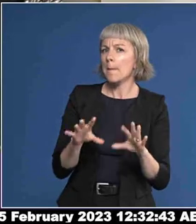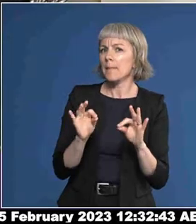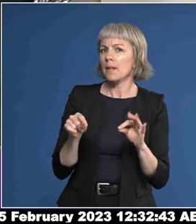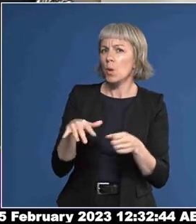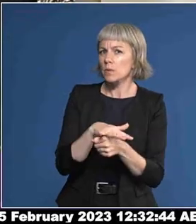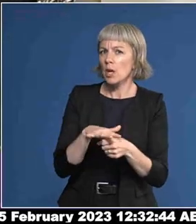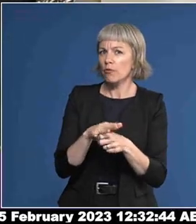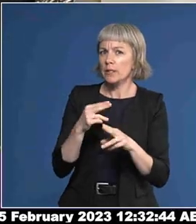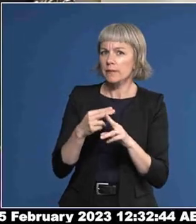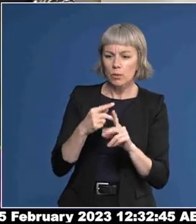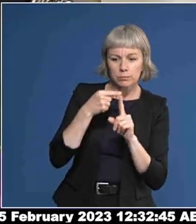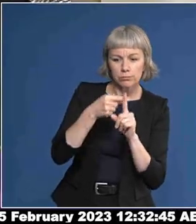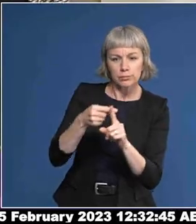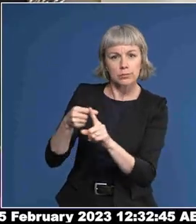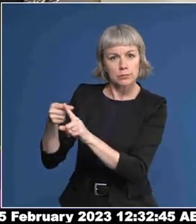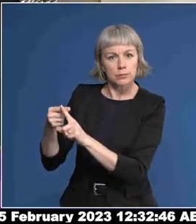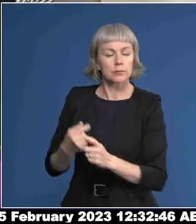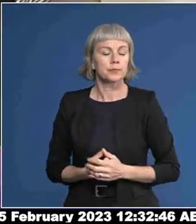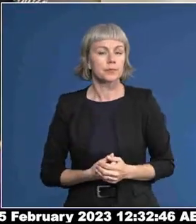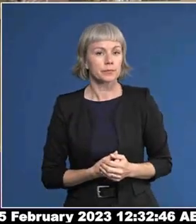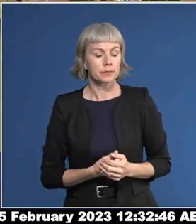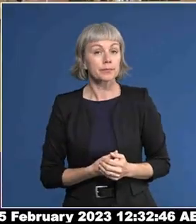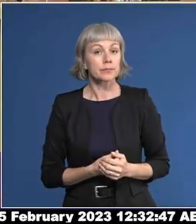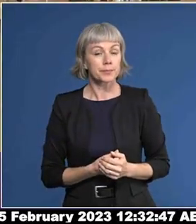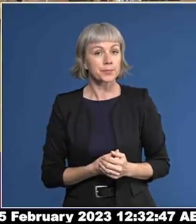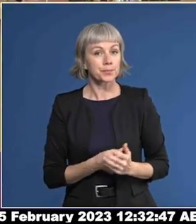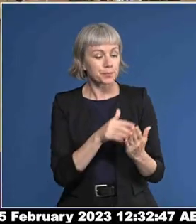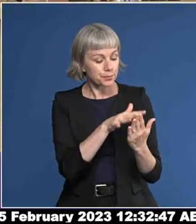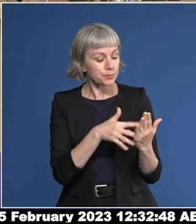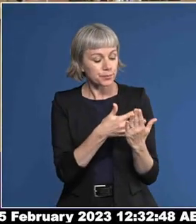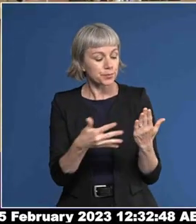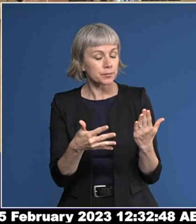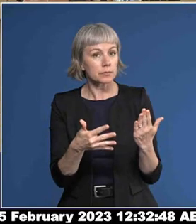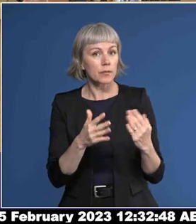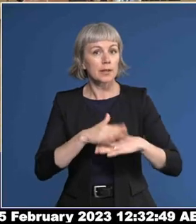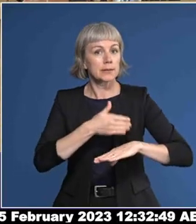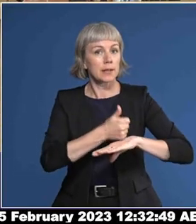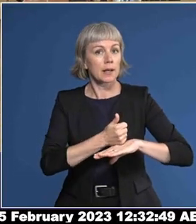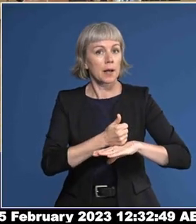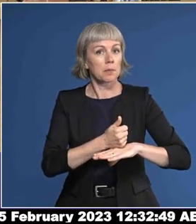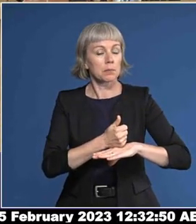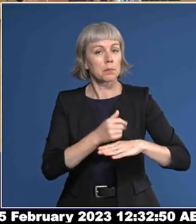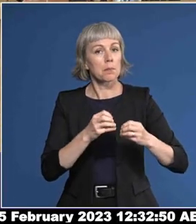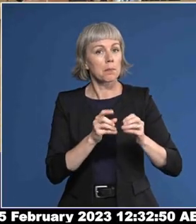So this skills matrix was developed by our governance committee, which is one of the committees of our board.